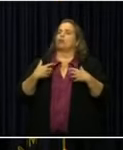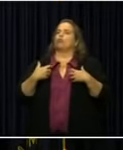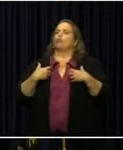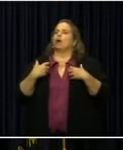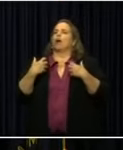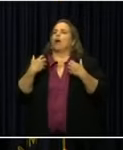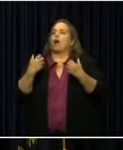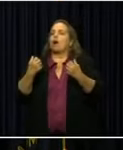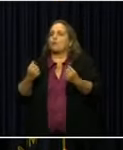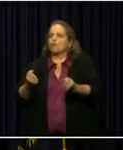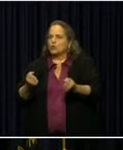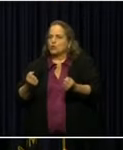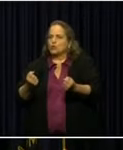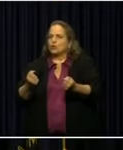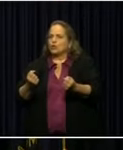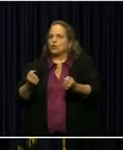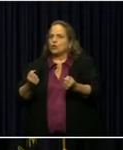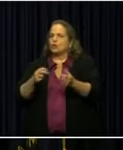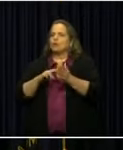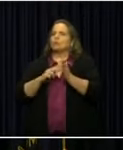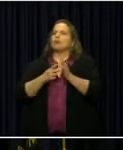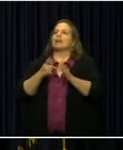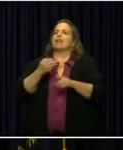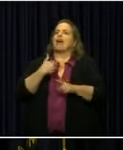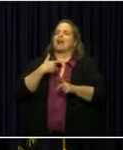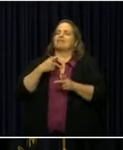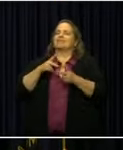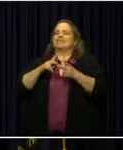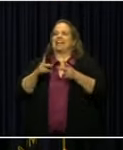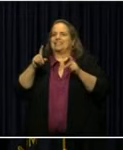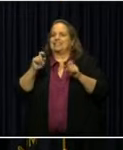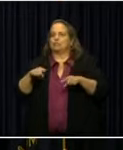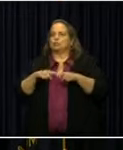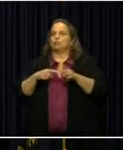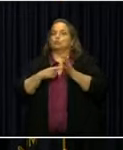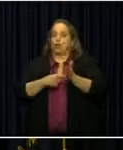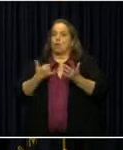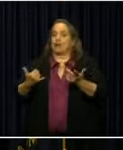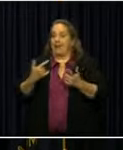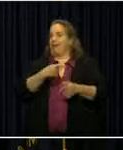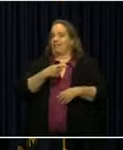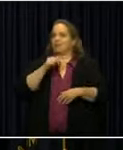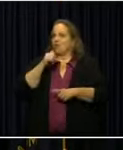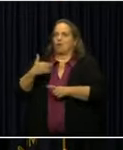THAT'S DOWN FROM YESTERDAY. EVER IN THE ICU 514. CURRENTLY IN THE ICU 227. A LITTLE BIT DOWN FROM